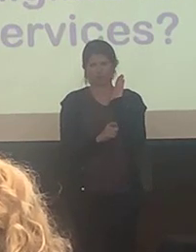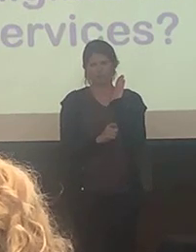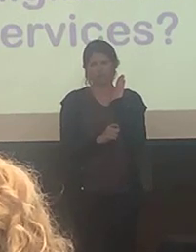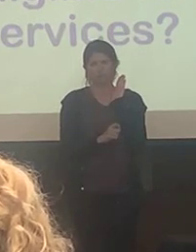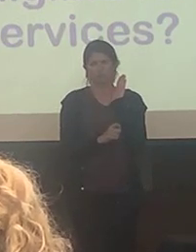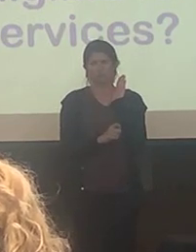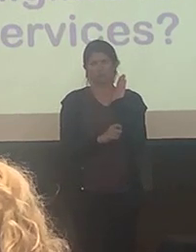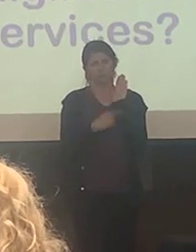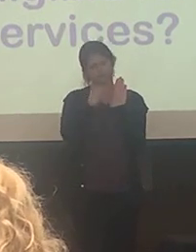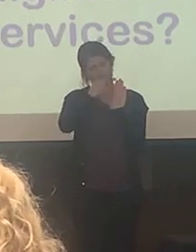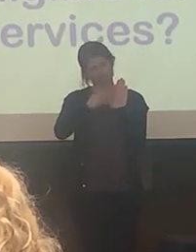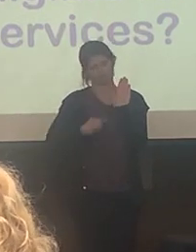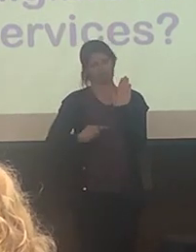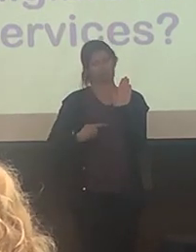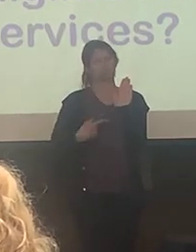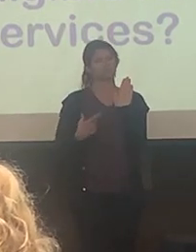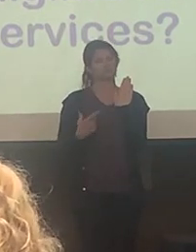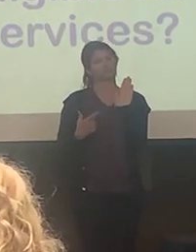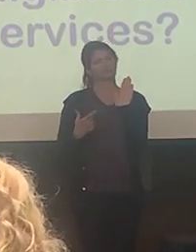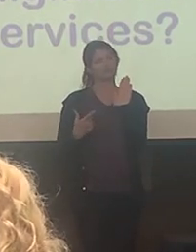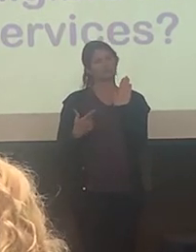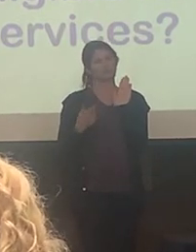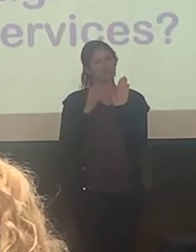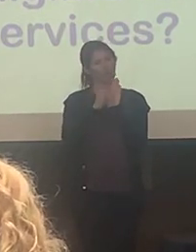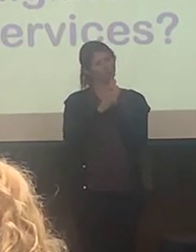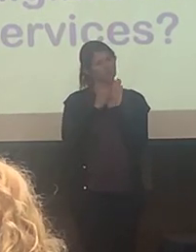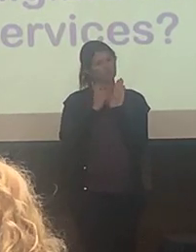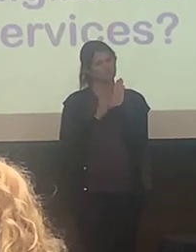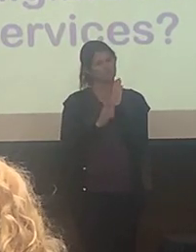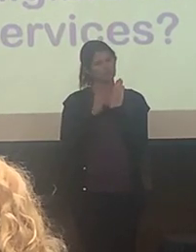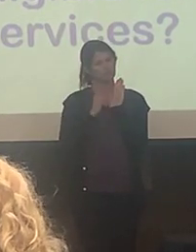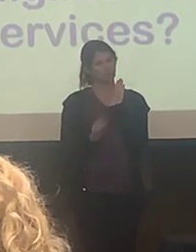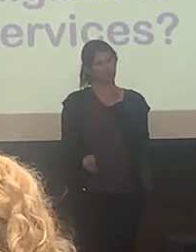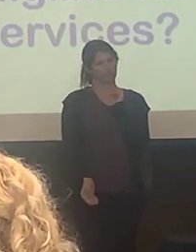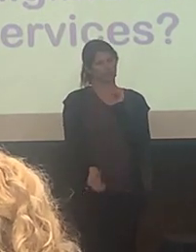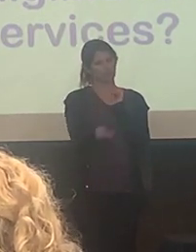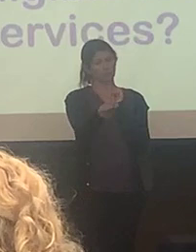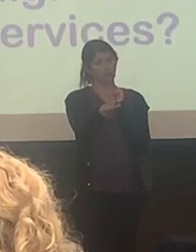just basically um kind of like notes that we're giving to you to take with you to look at there